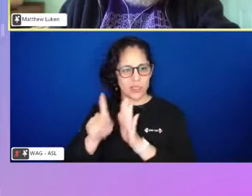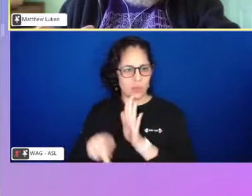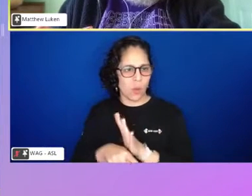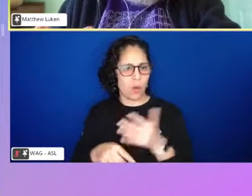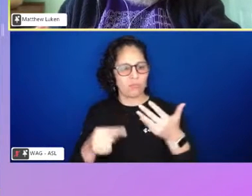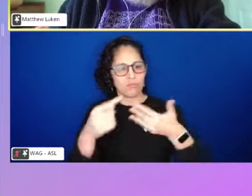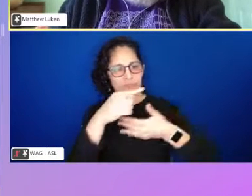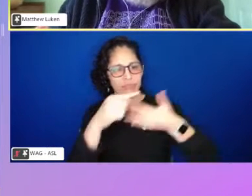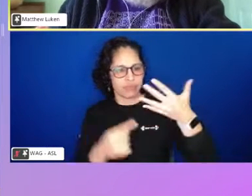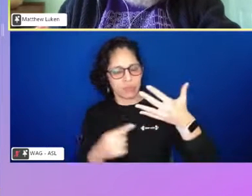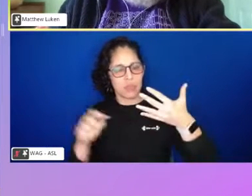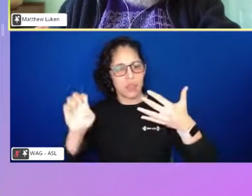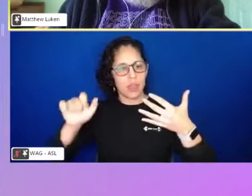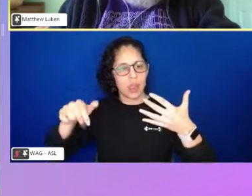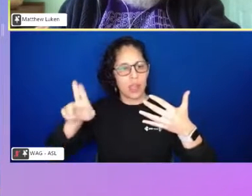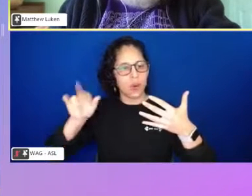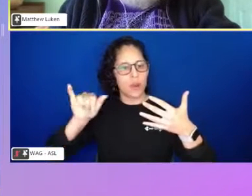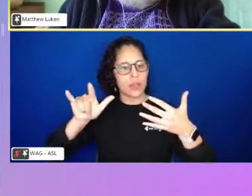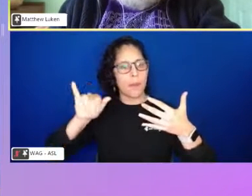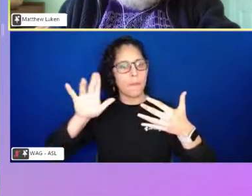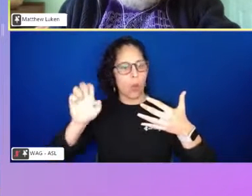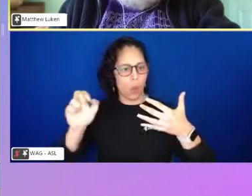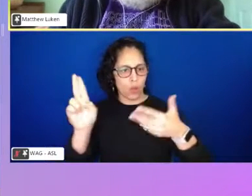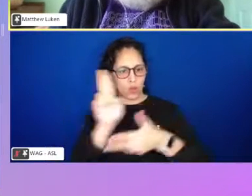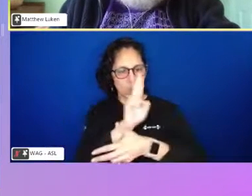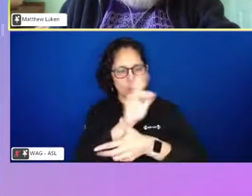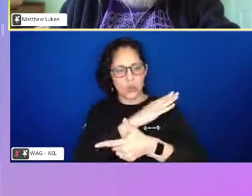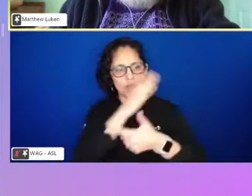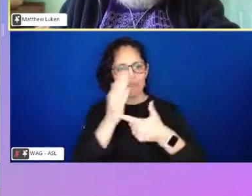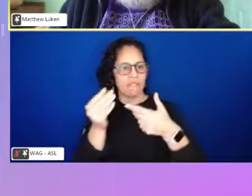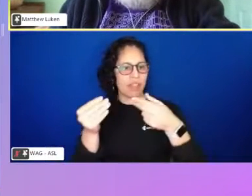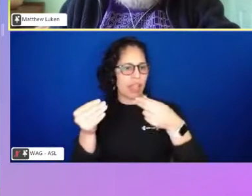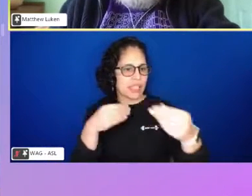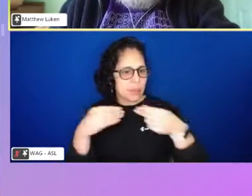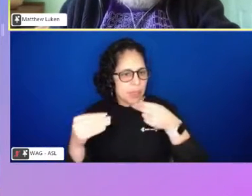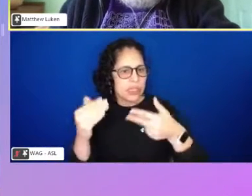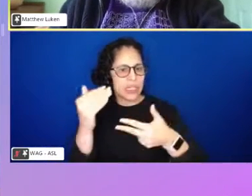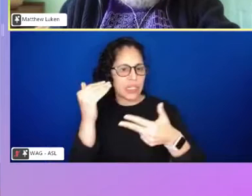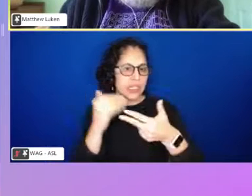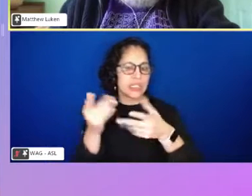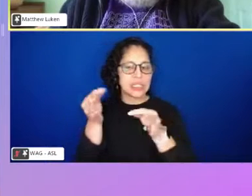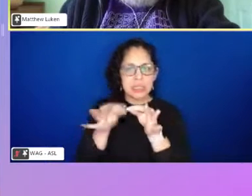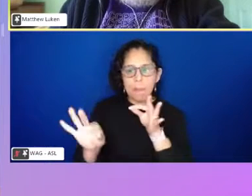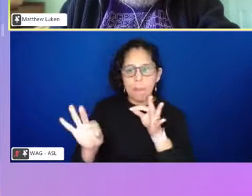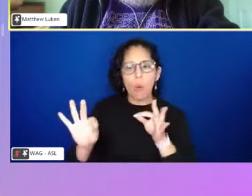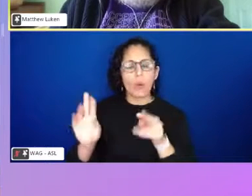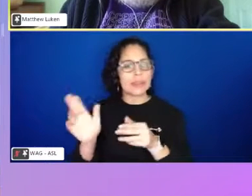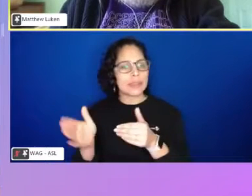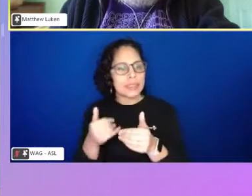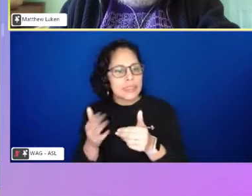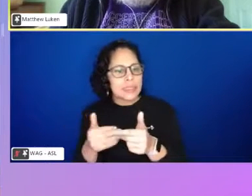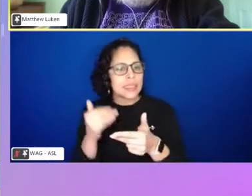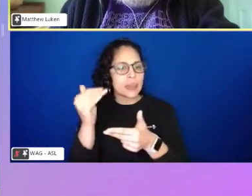in their design it includes program. And 7 principles, equitable use, flexibility and use, simple and intuitive,